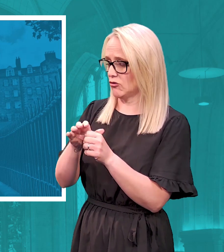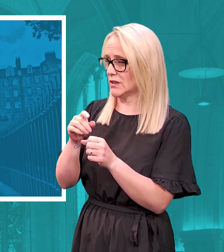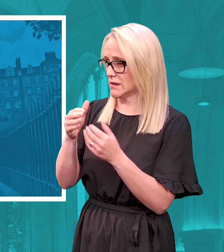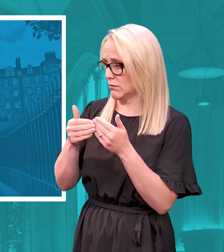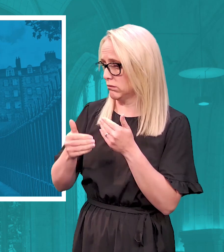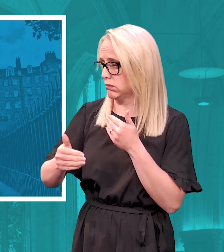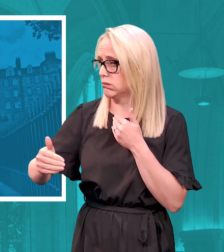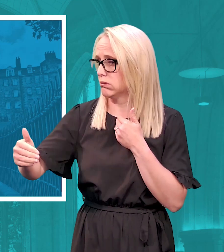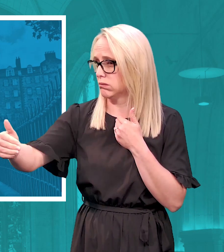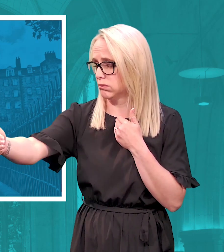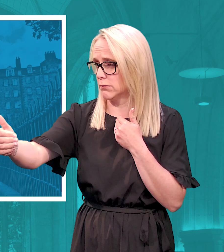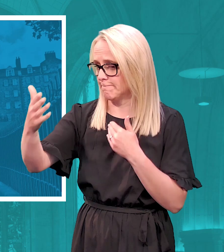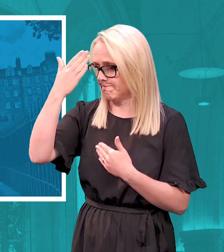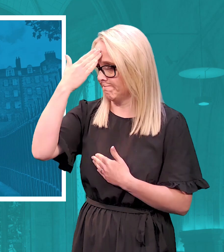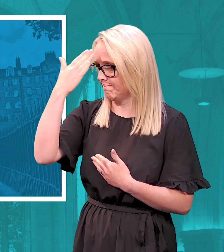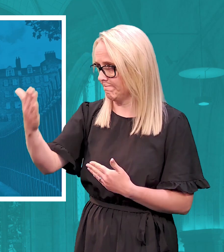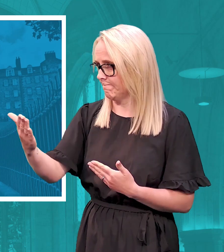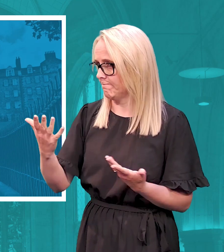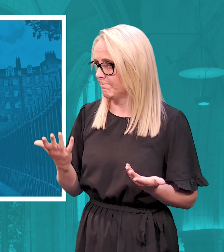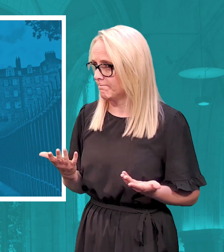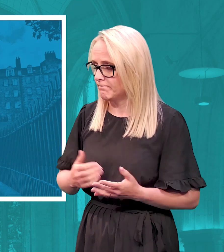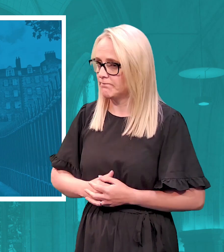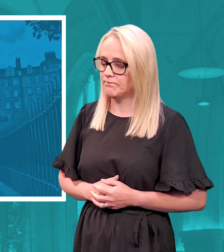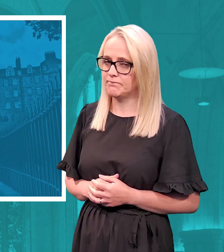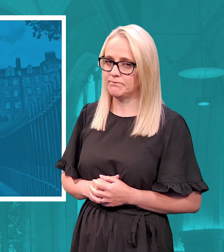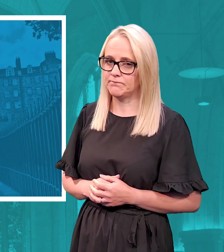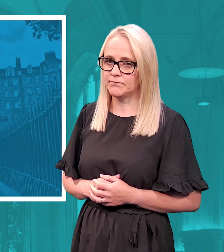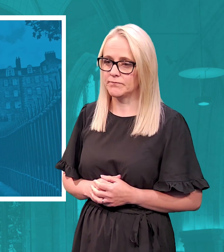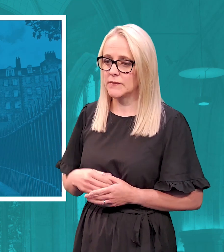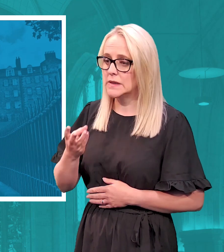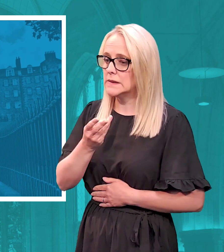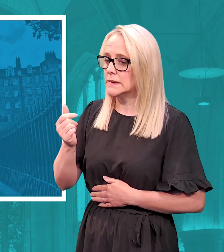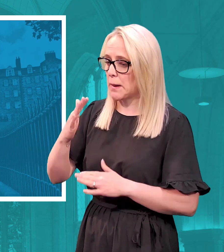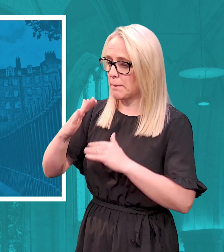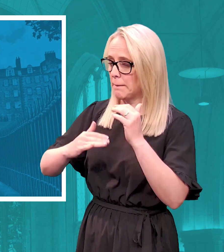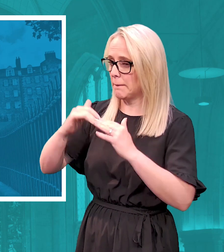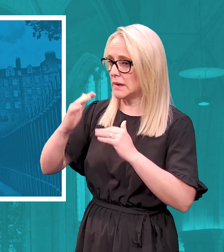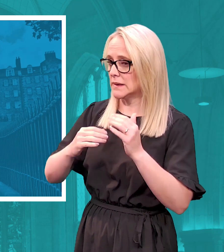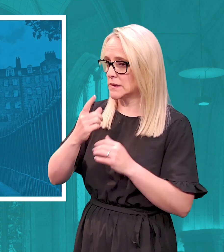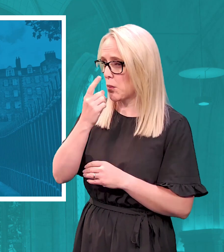will not be known for some time. Some buildings may never reopen,